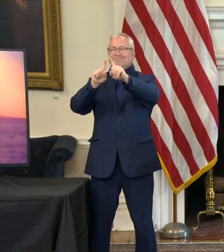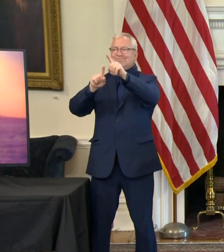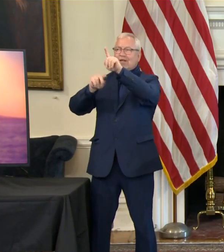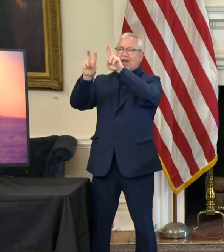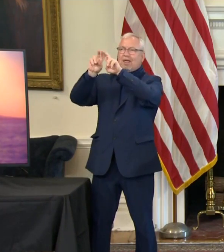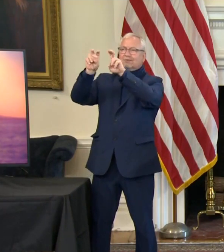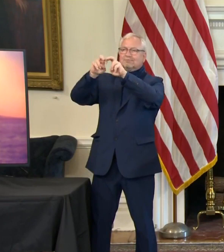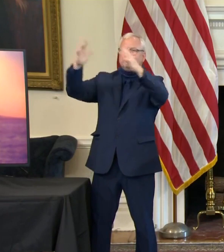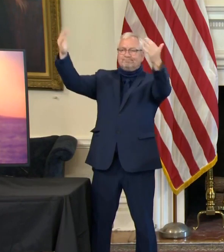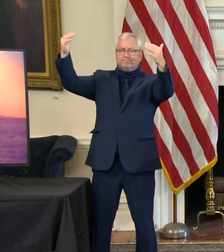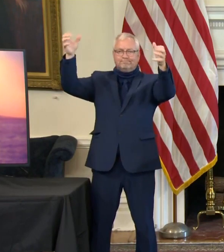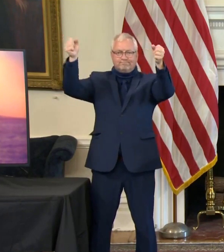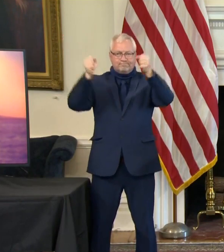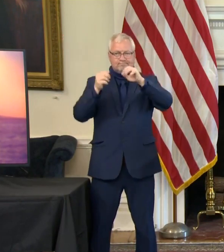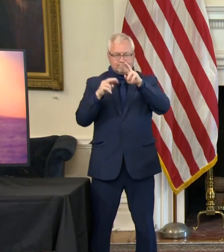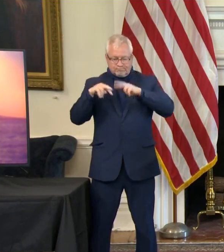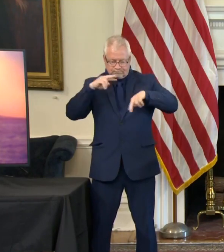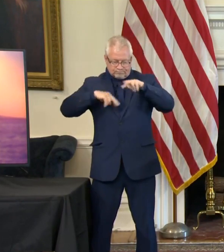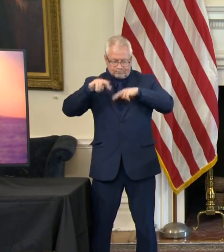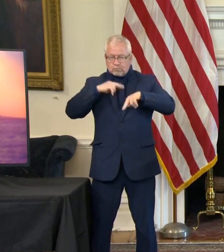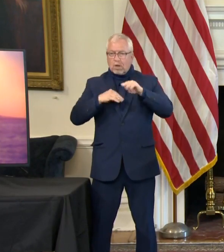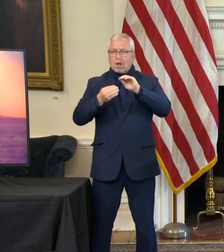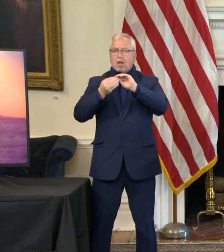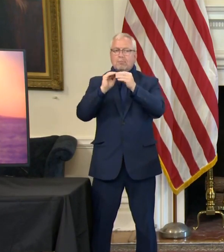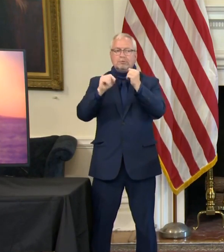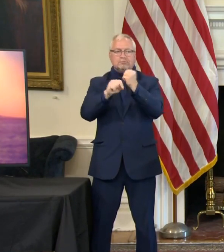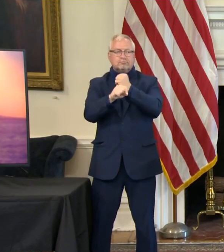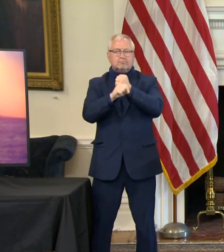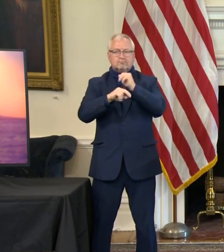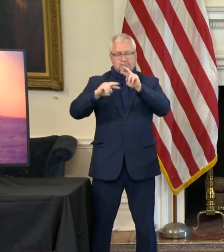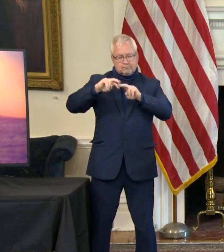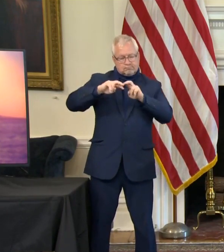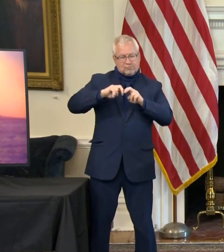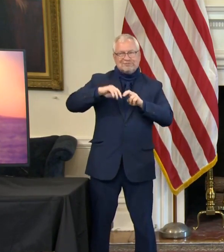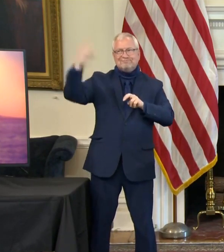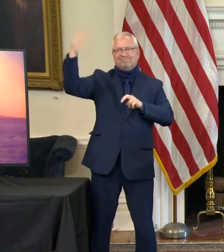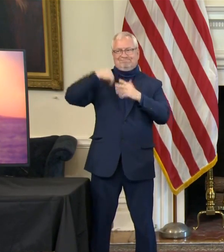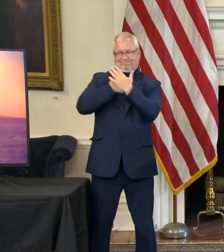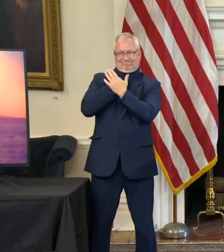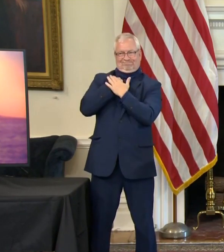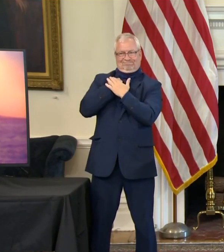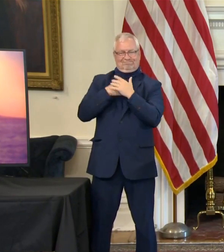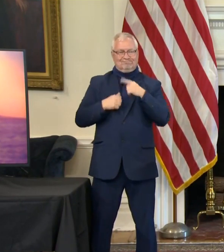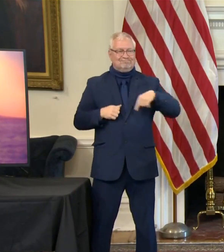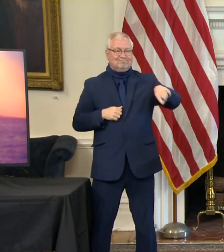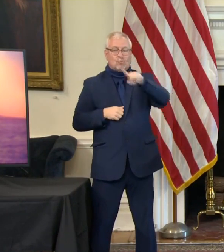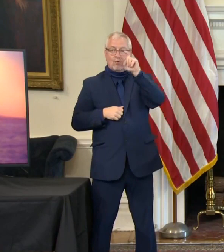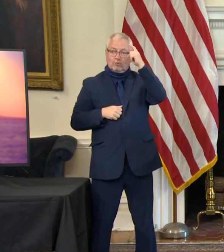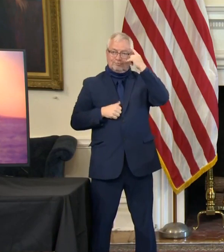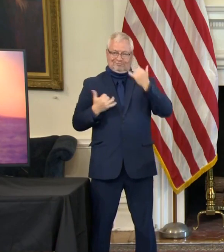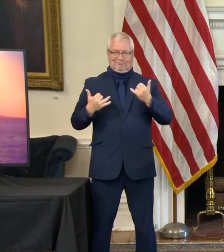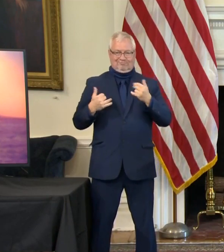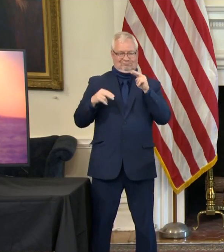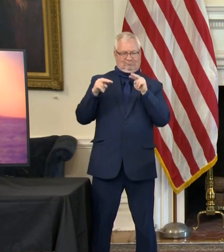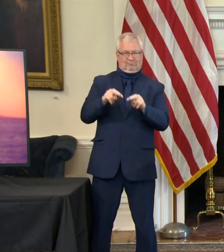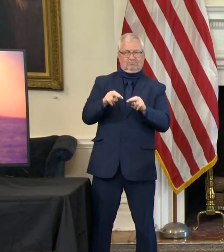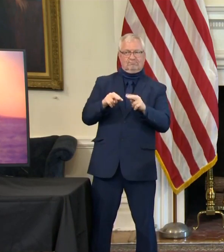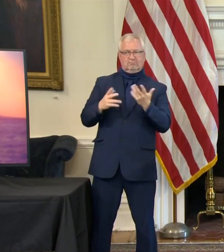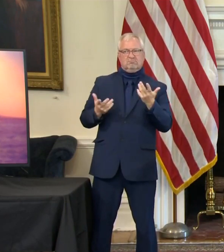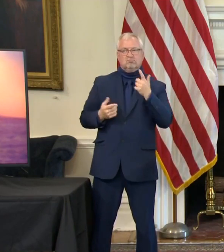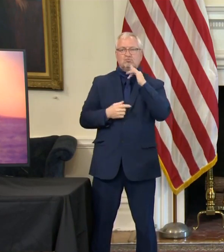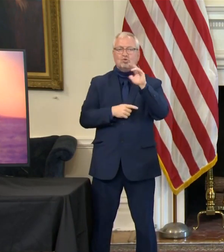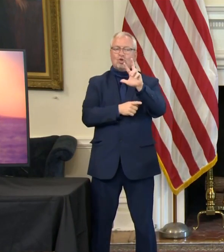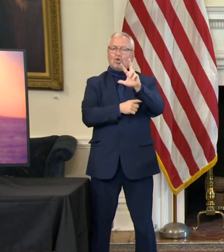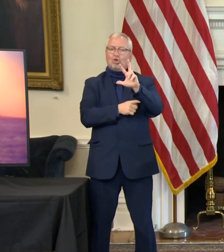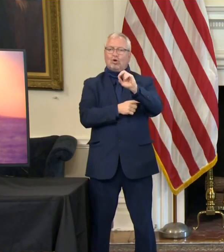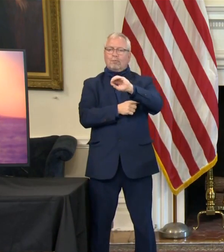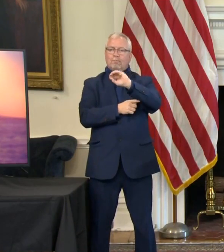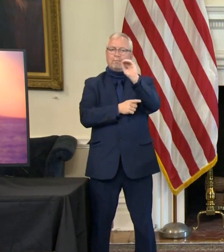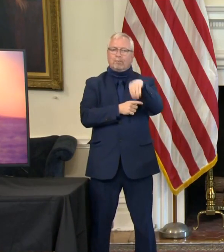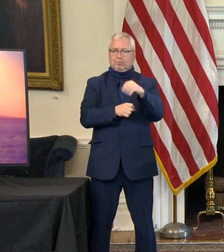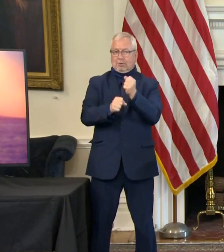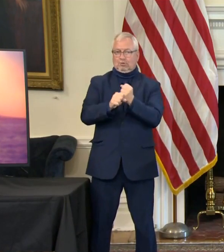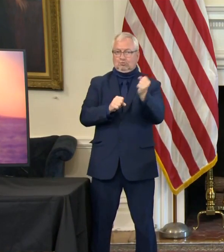WITH THE GOVERNORS AND A CALL WITH MOODY’S ANALYTICS A WEEK OR SO AGO AT THE NATION’S GOVERNORS HE SAID THAT STATE GOVERNMENTS SHOULD ANTICIPATE A 30% DROP IN REVENUES NEXT YEAR.